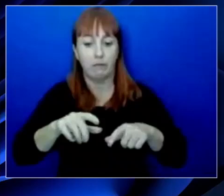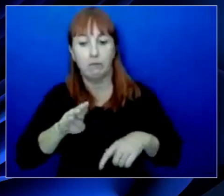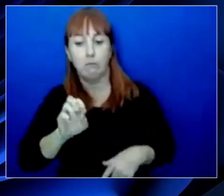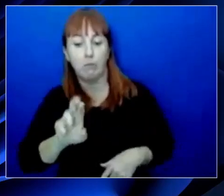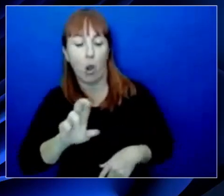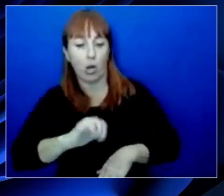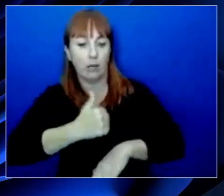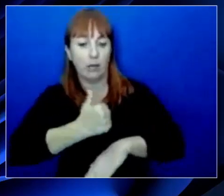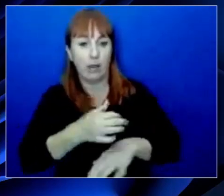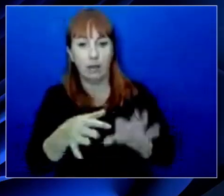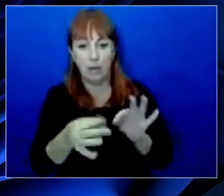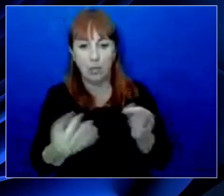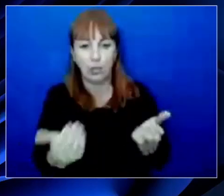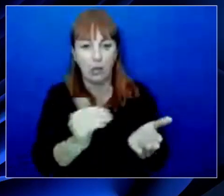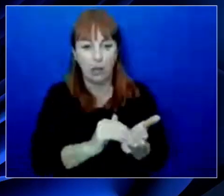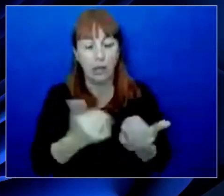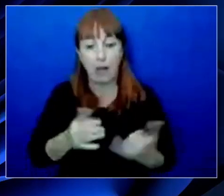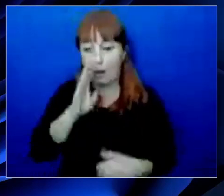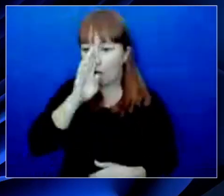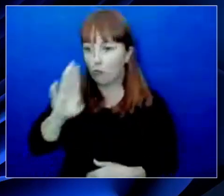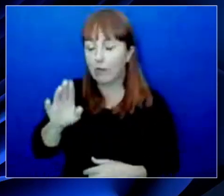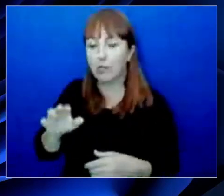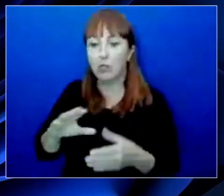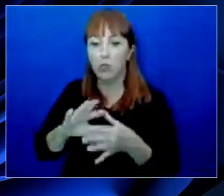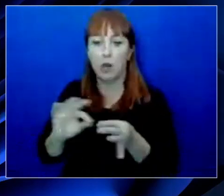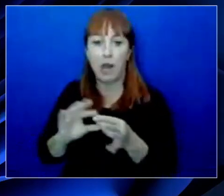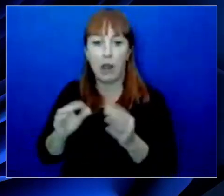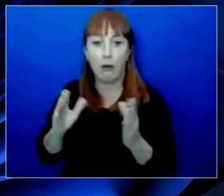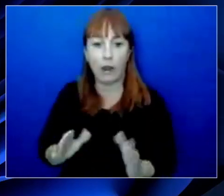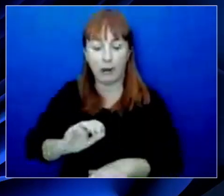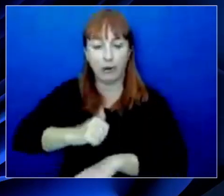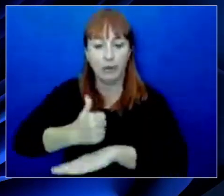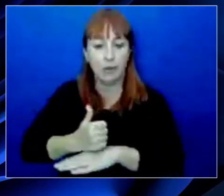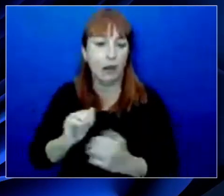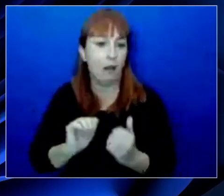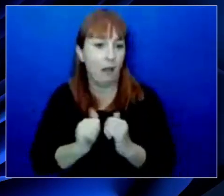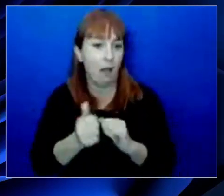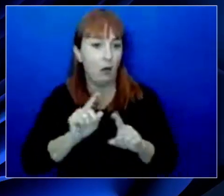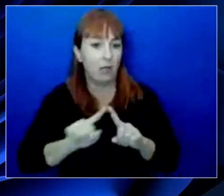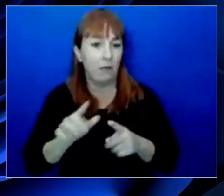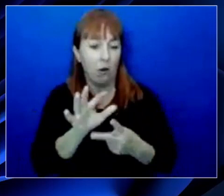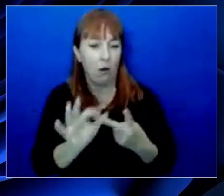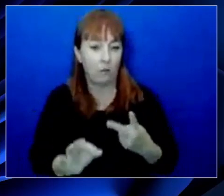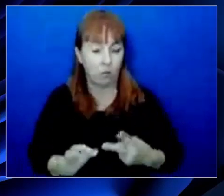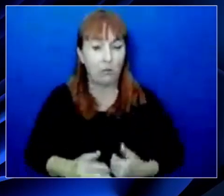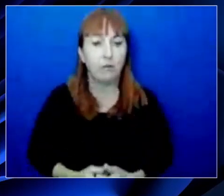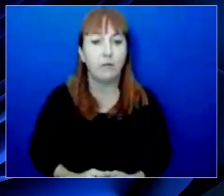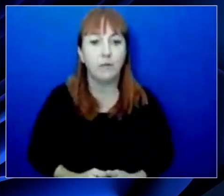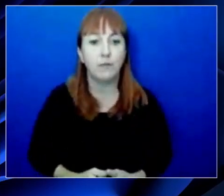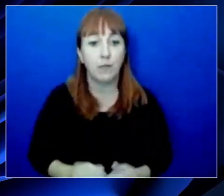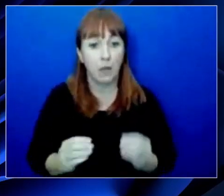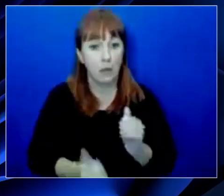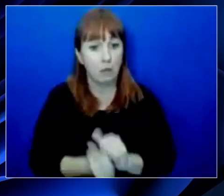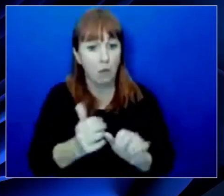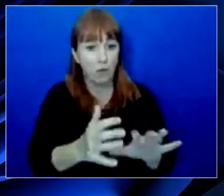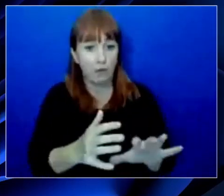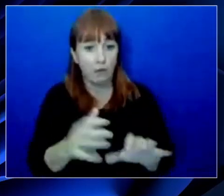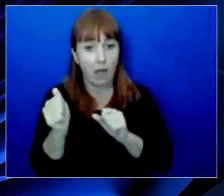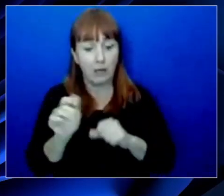I want to take us directly into narrator settings. You can do this a couple of different ways. The quickest way is by pressing